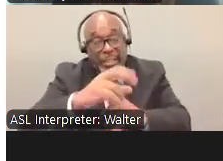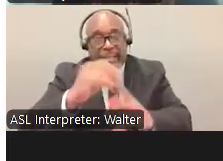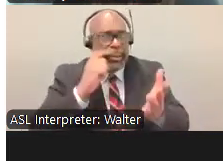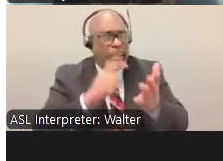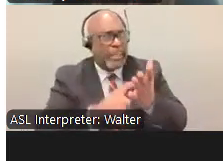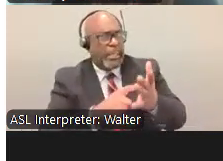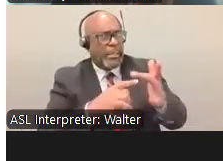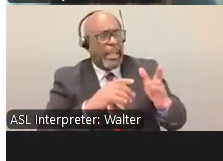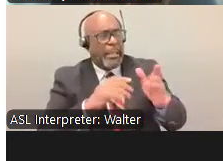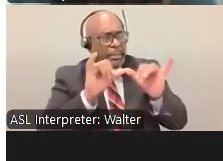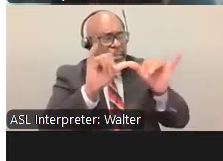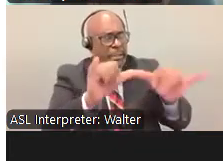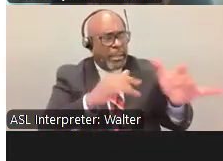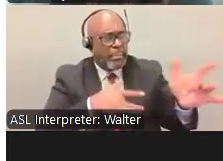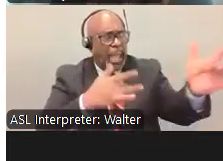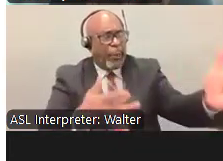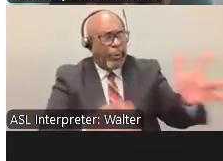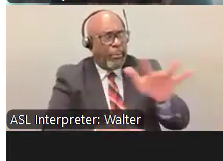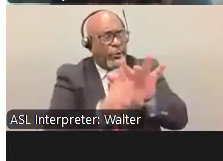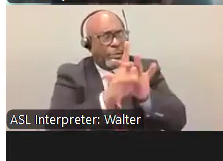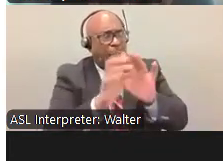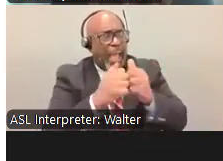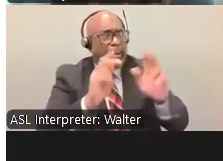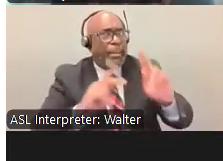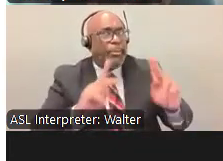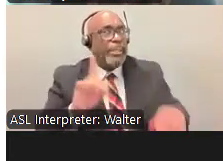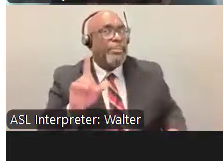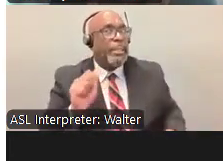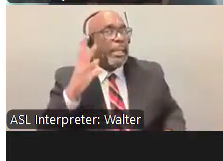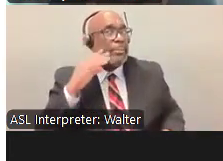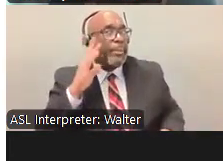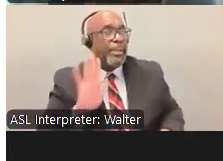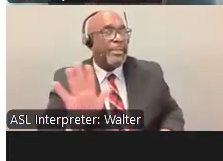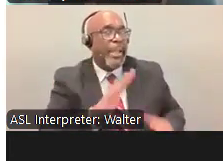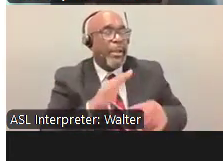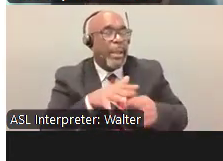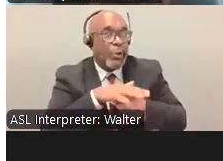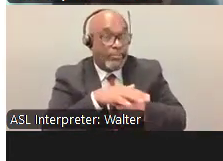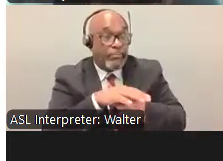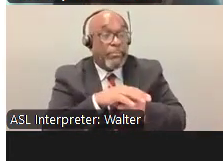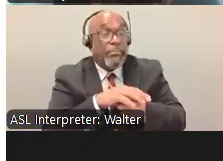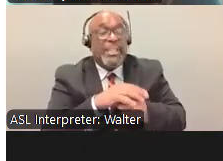13:36:06 pattern emerges in how people 13:36:08 with disabilities experience 13:36:10 their neighborhood. And I think 13:36:13 each of these domains we went